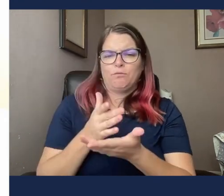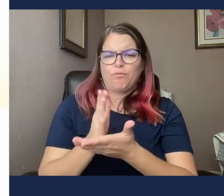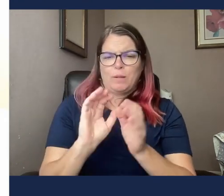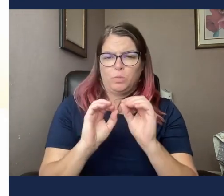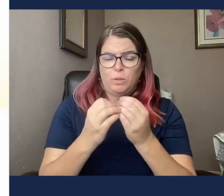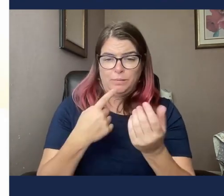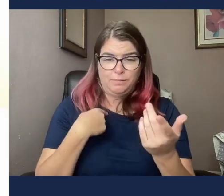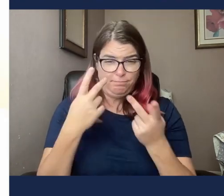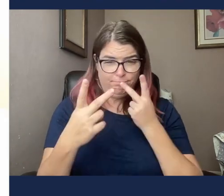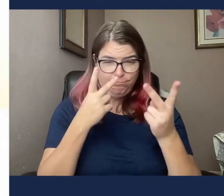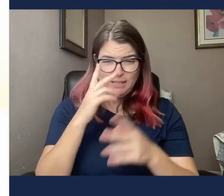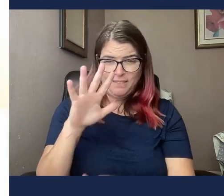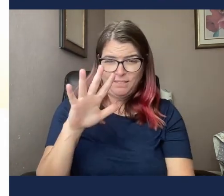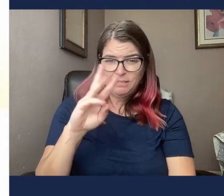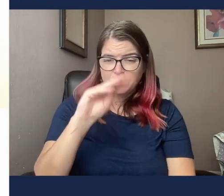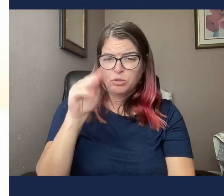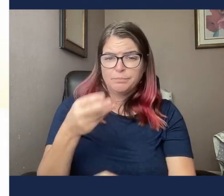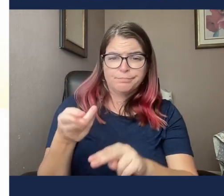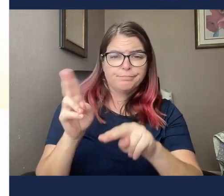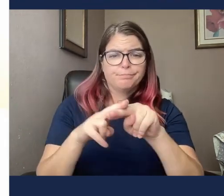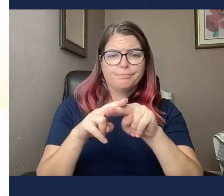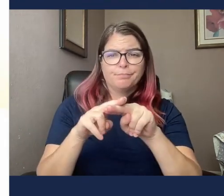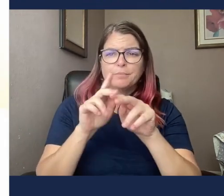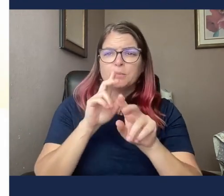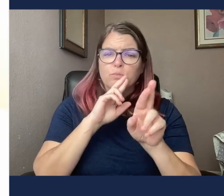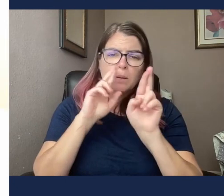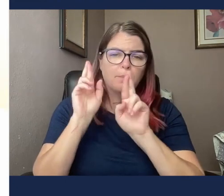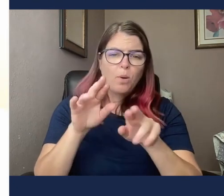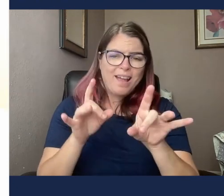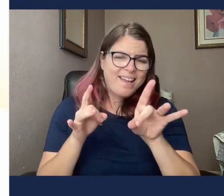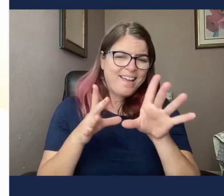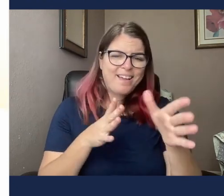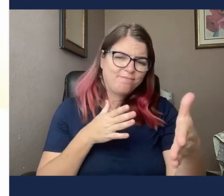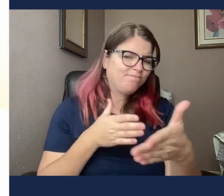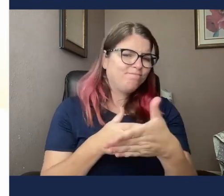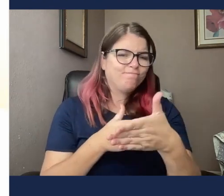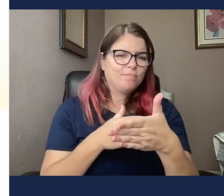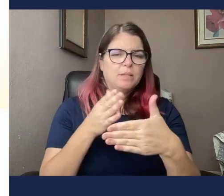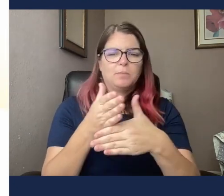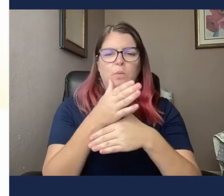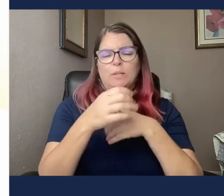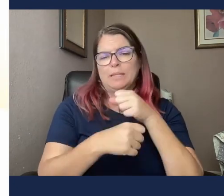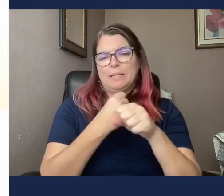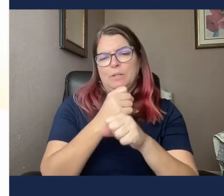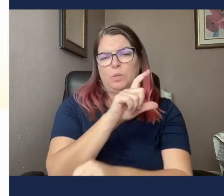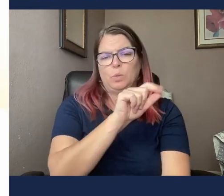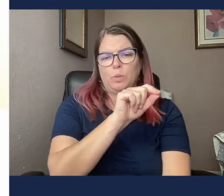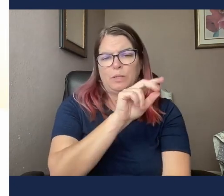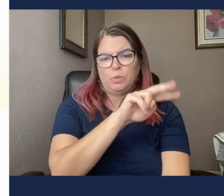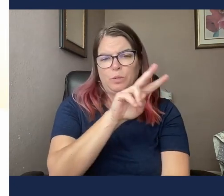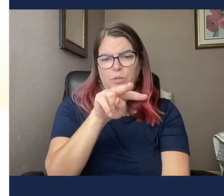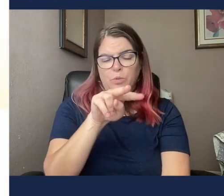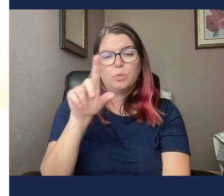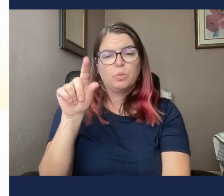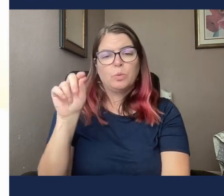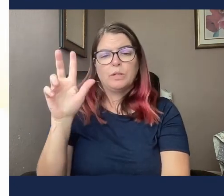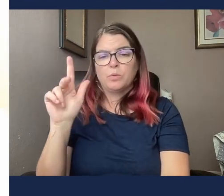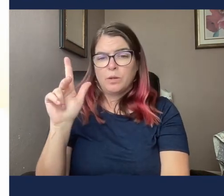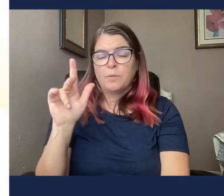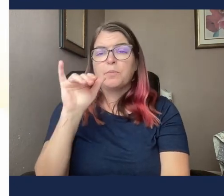see. In the case of -- in America, we hold a lot of false beliefs about Muslims. As well as other groups of people. The